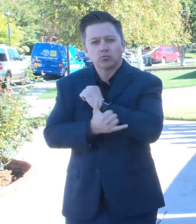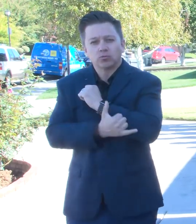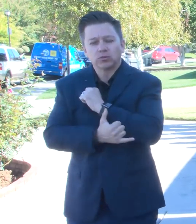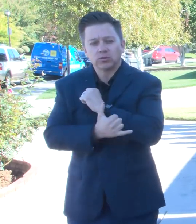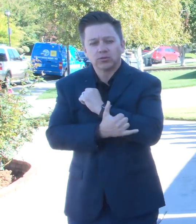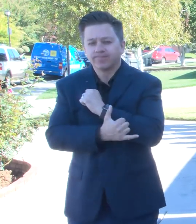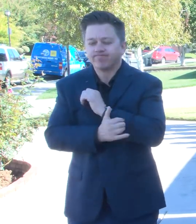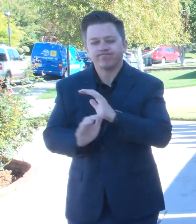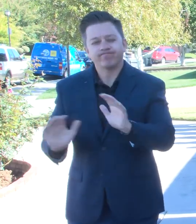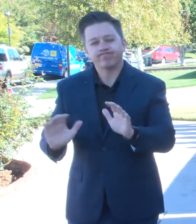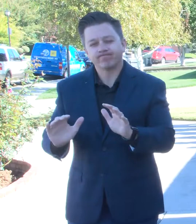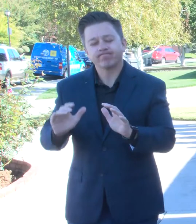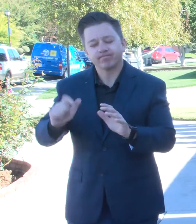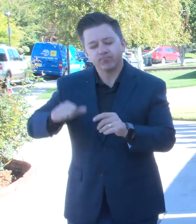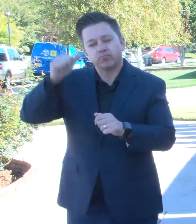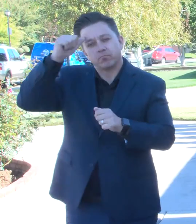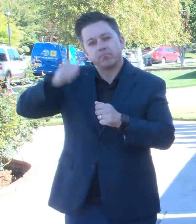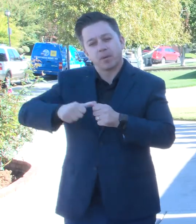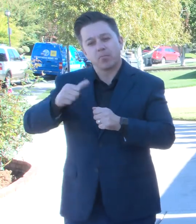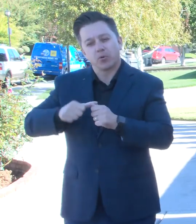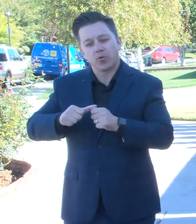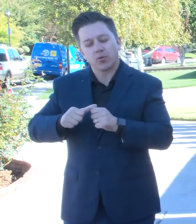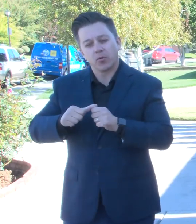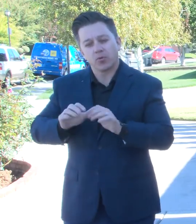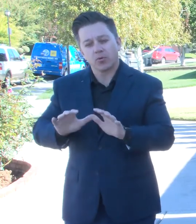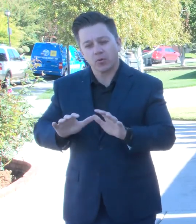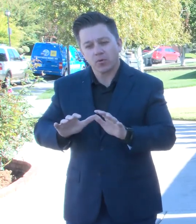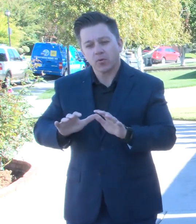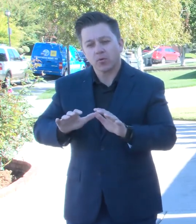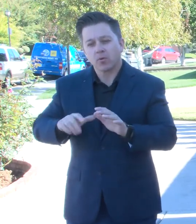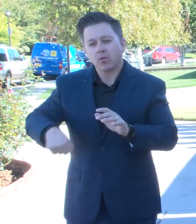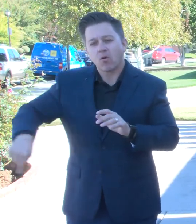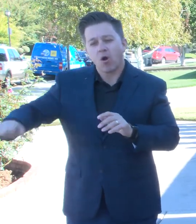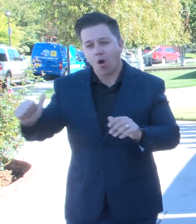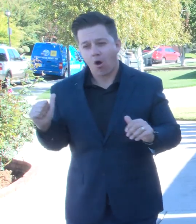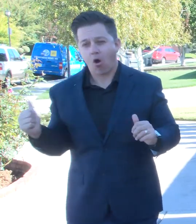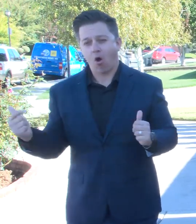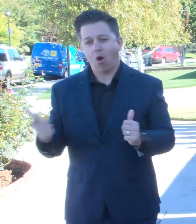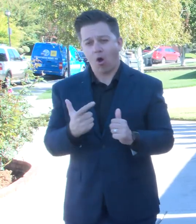we need to be reminded that we are all americans